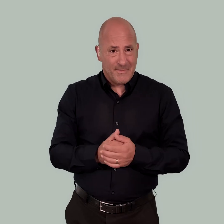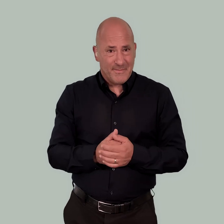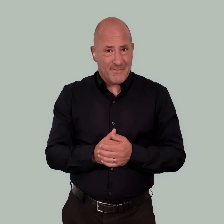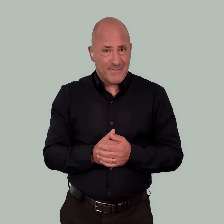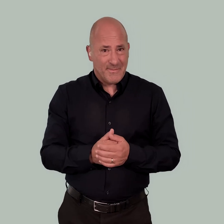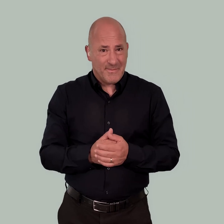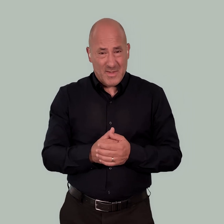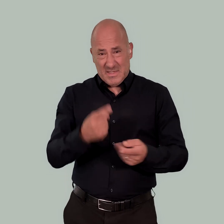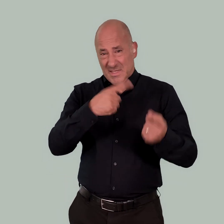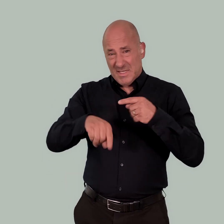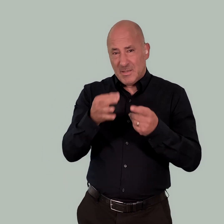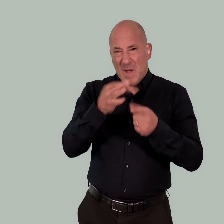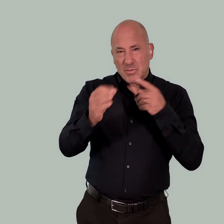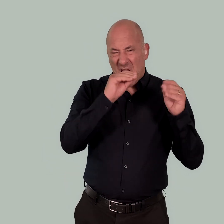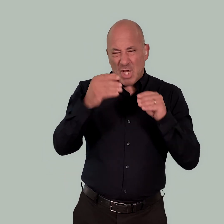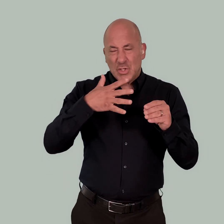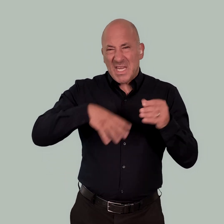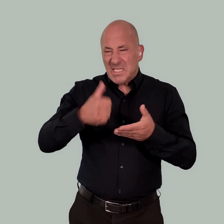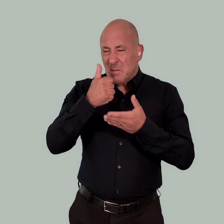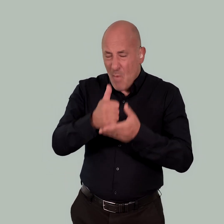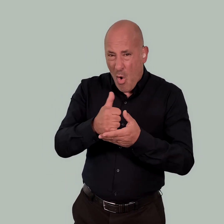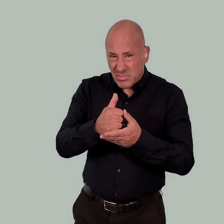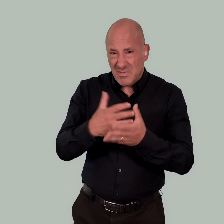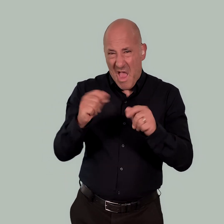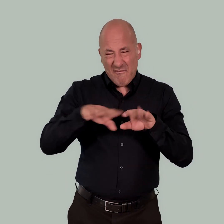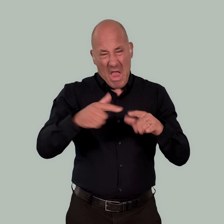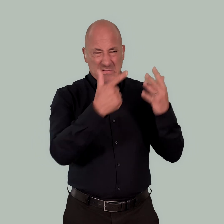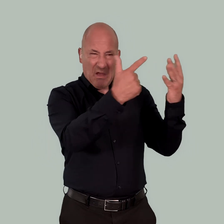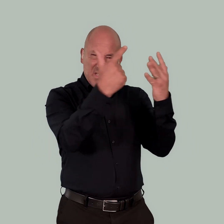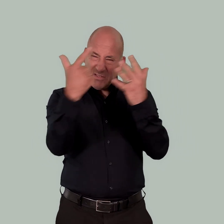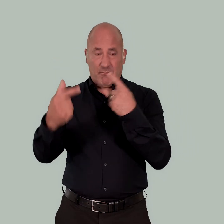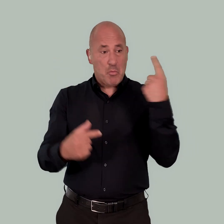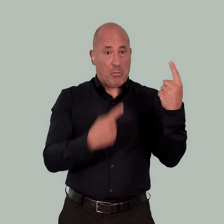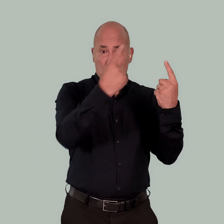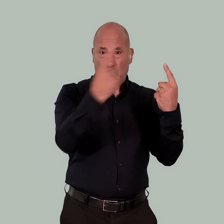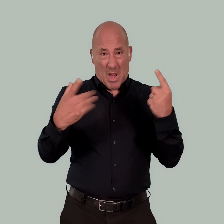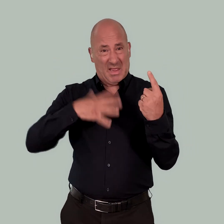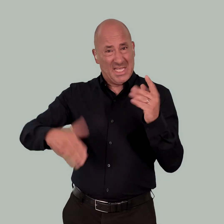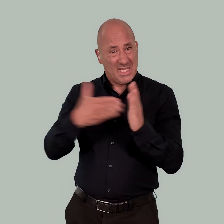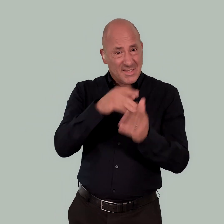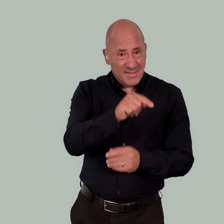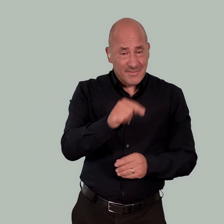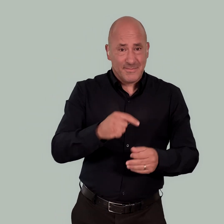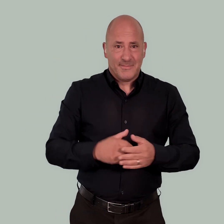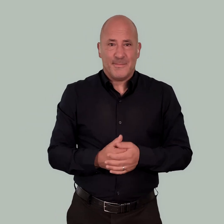Almost one in seven receive special educational needs support.